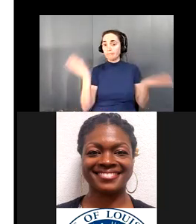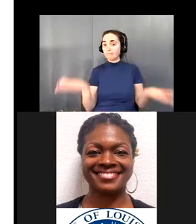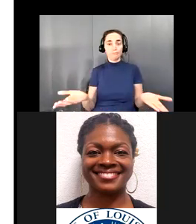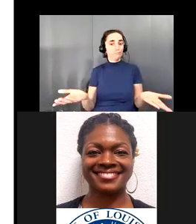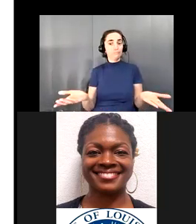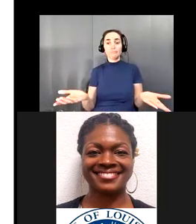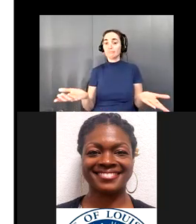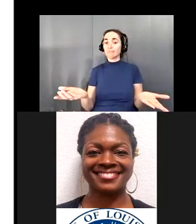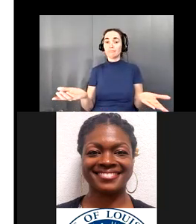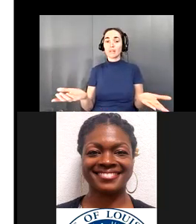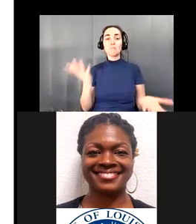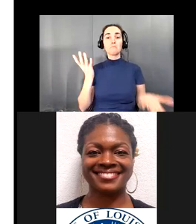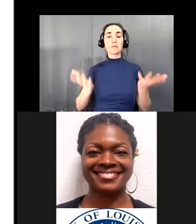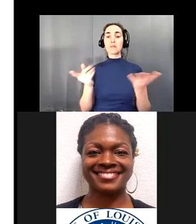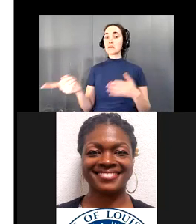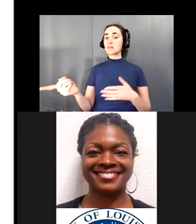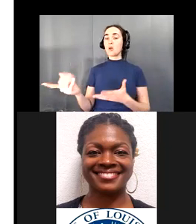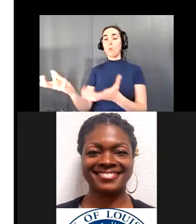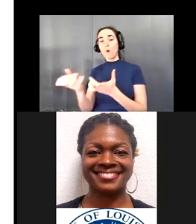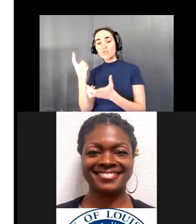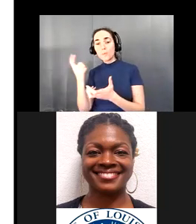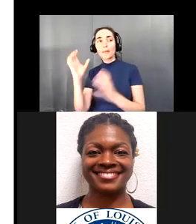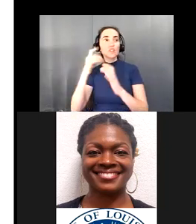about you know they may be seeking or wanting something that maybe you want to get away